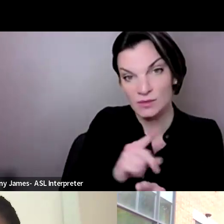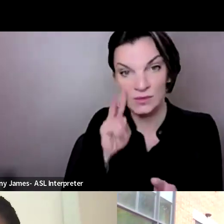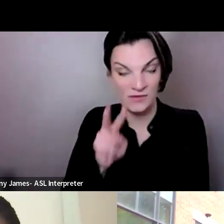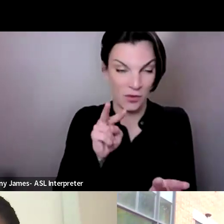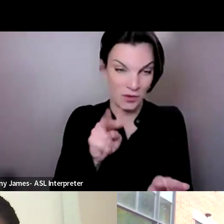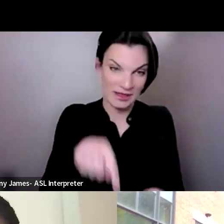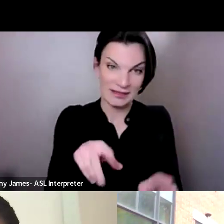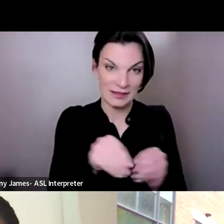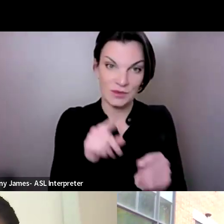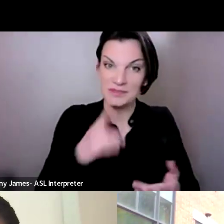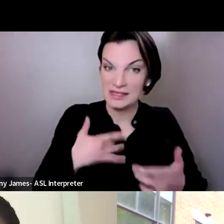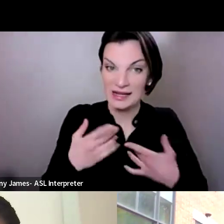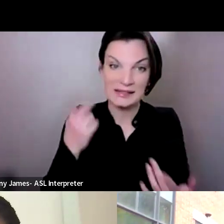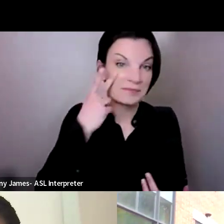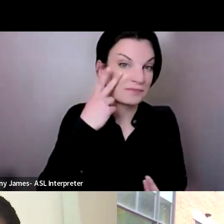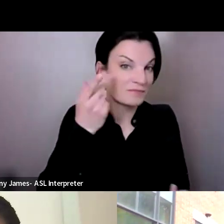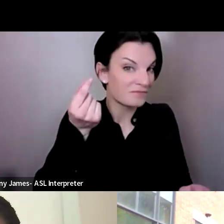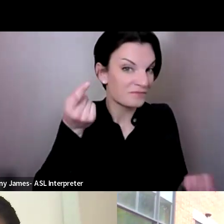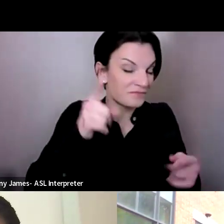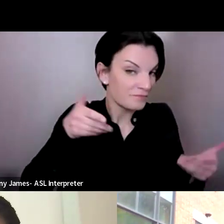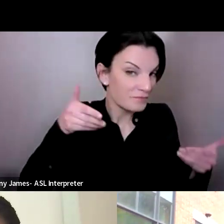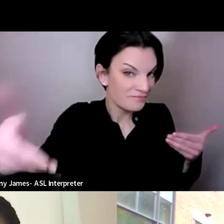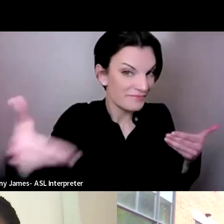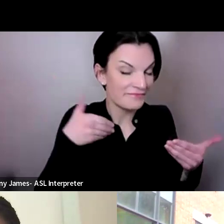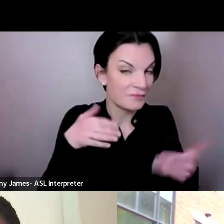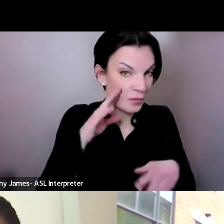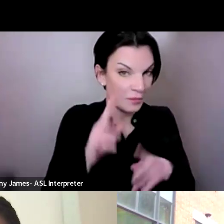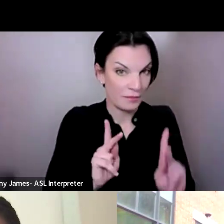to see what you all do. Often when folks ask us to come in spaces they're just asking